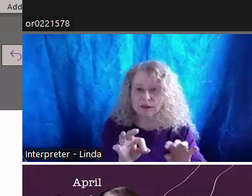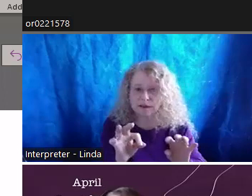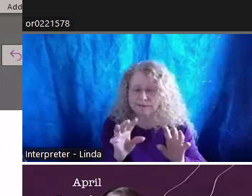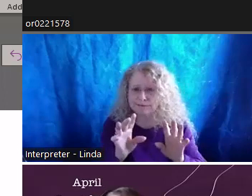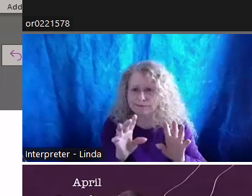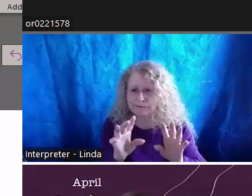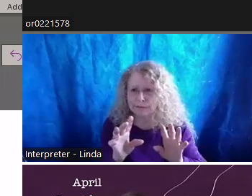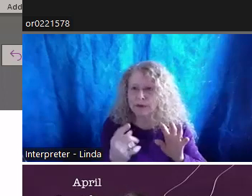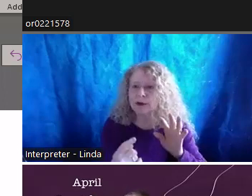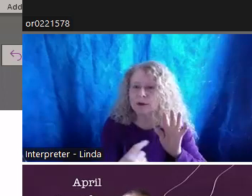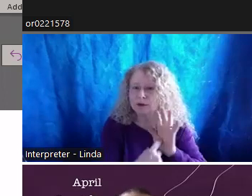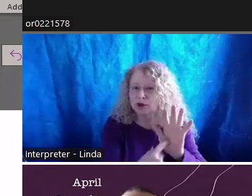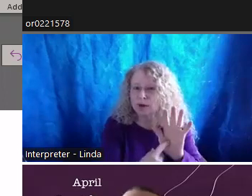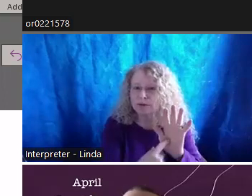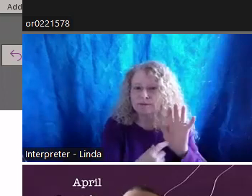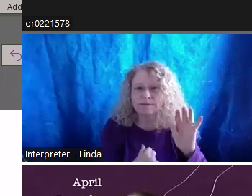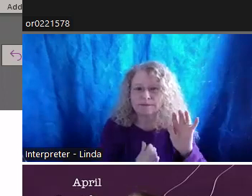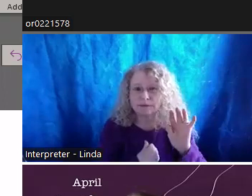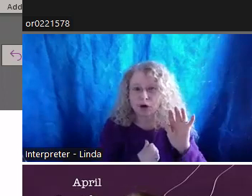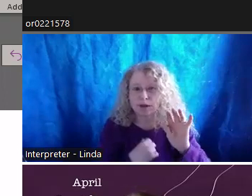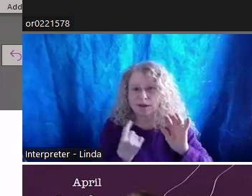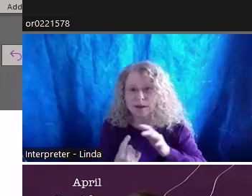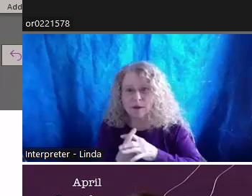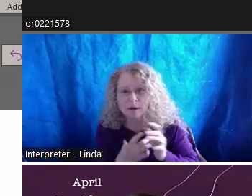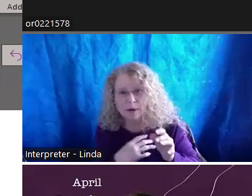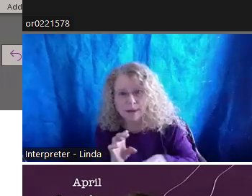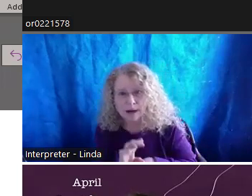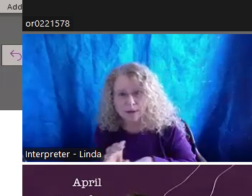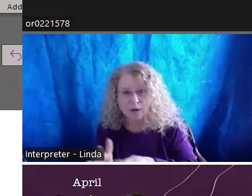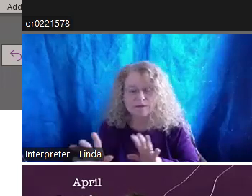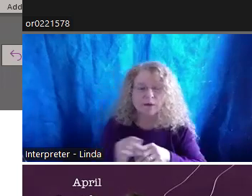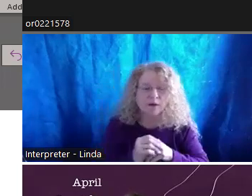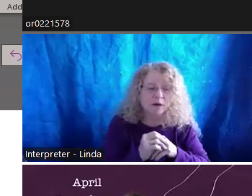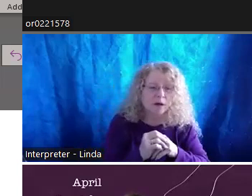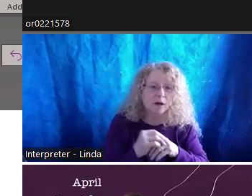SHOWING, THANK YOU FOR NODDING. WE ARE GOING TO BE DOING SOMETHING NEW. I HAD TALKED ABOUT THIS PREVIOUSLY. I'VE TRIED